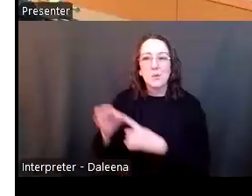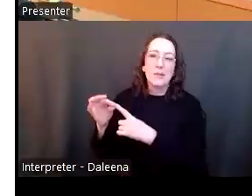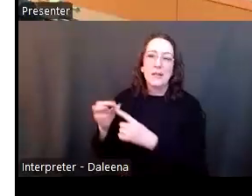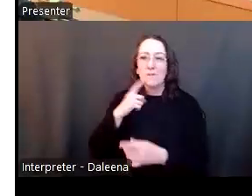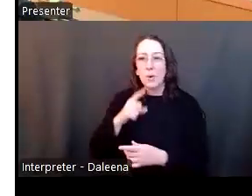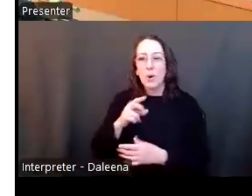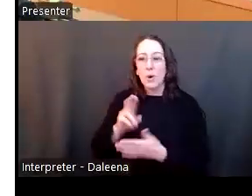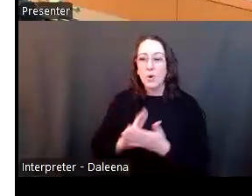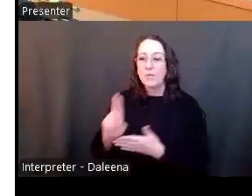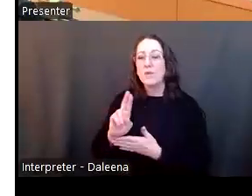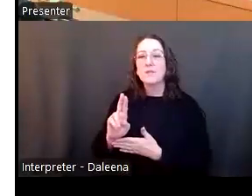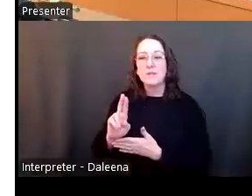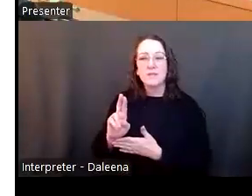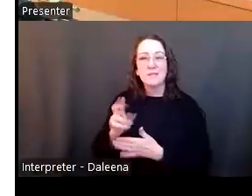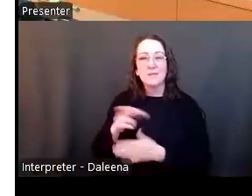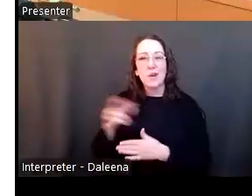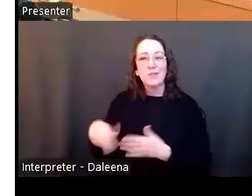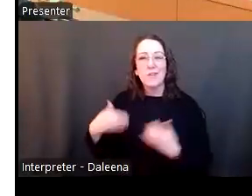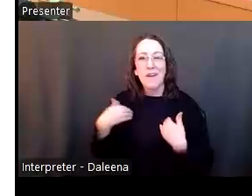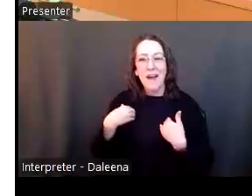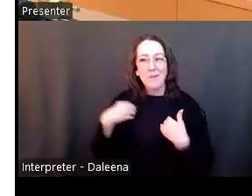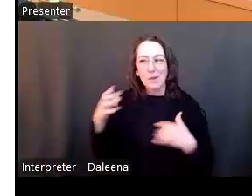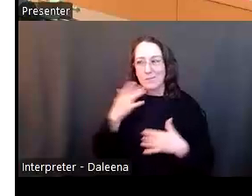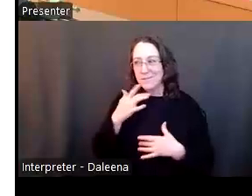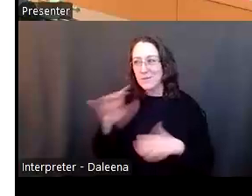to have and we're lucky to be able to do the work and I know you guys are all part of it